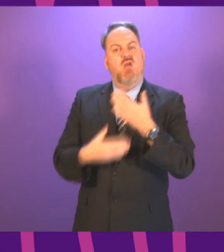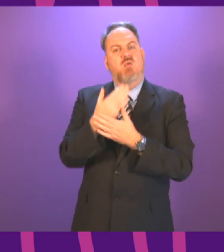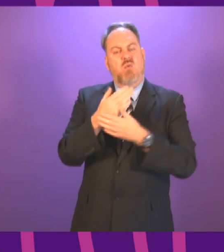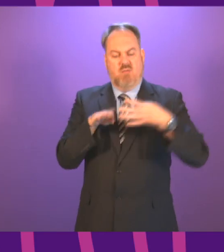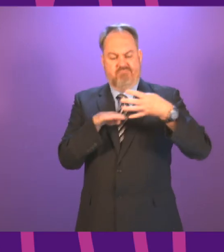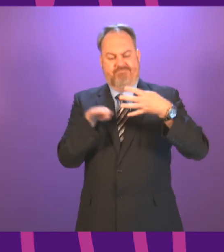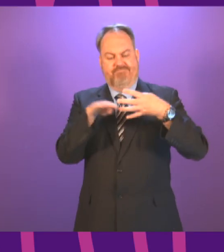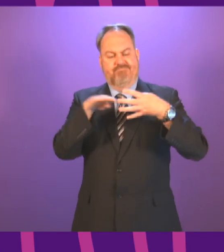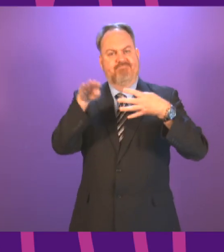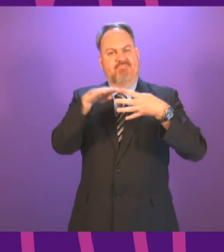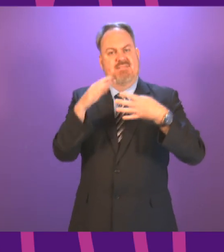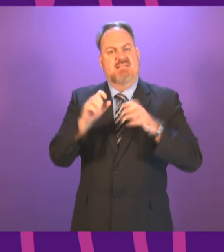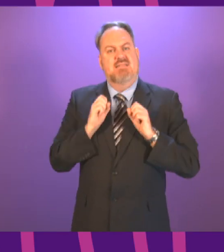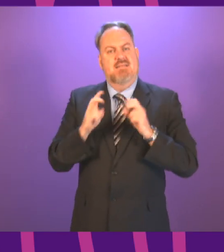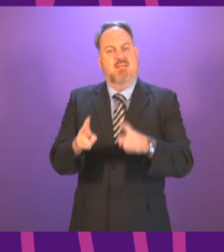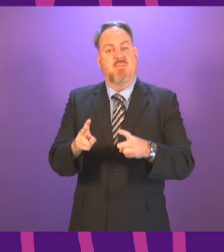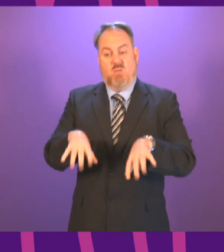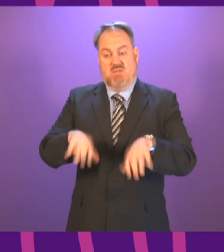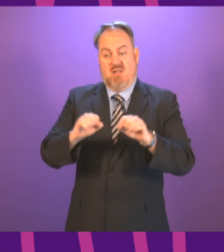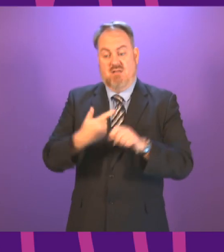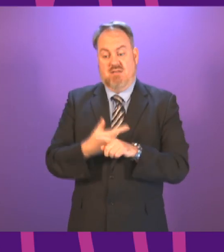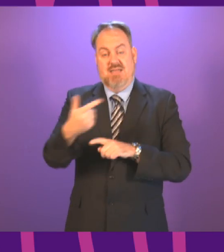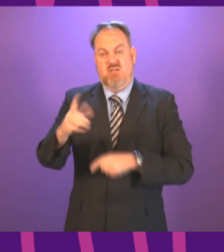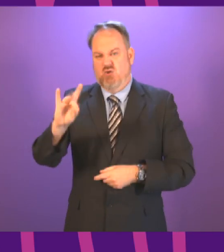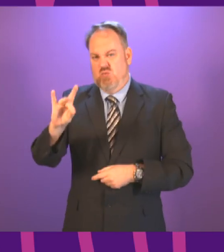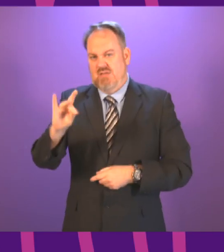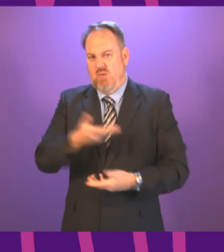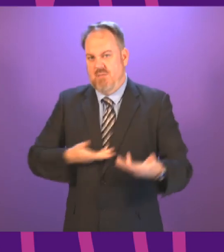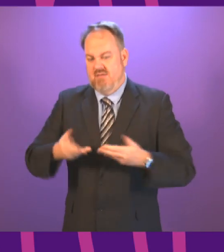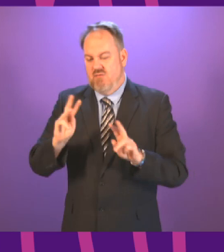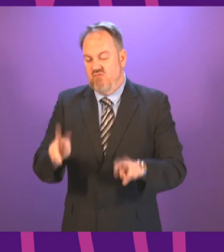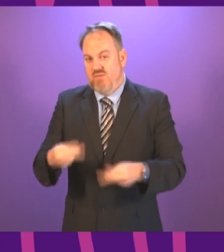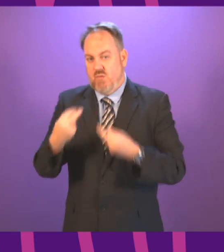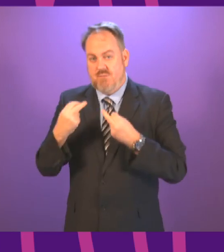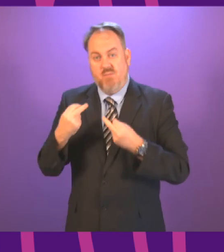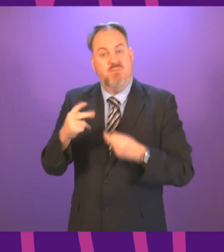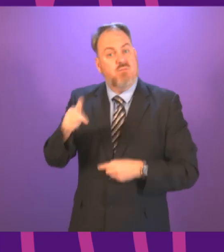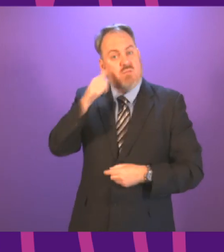level system that will take place next Tuesday. We have seen in other countries—France and